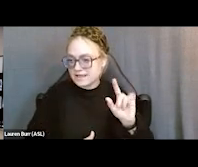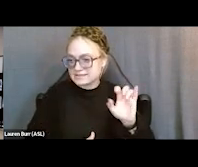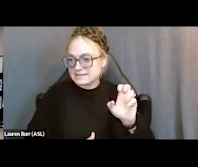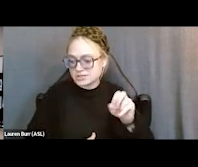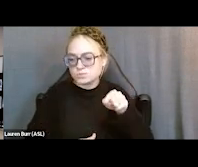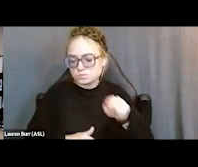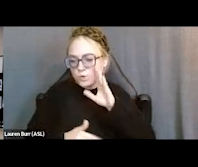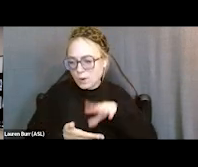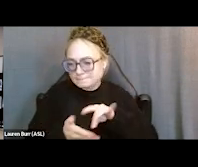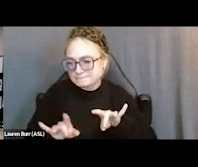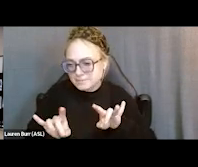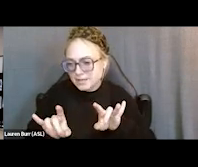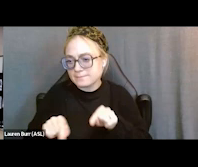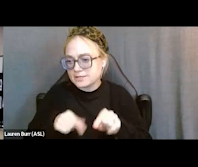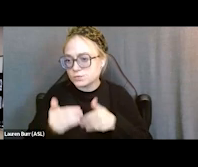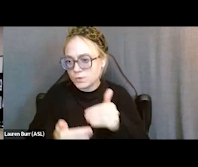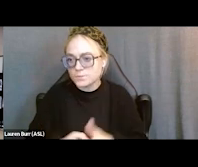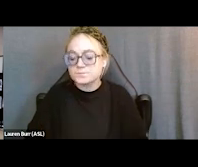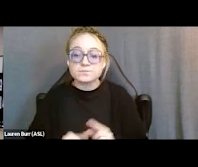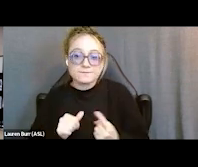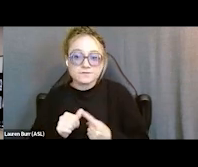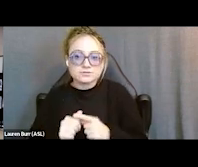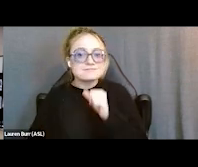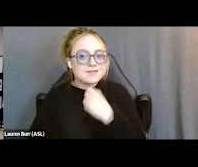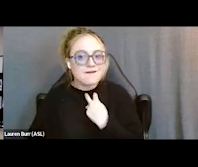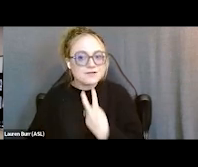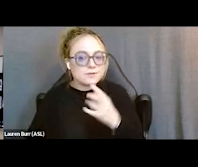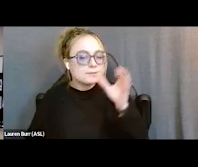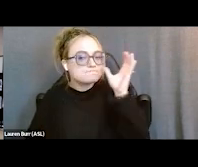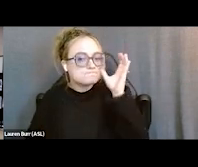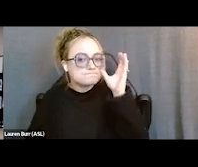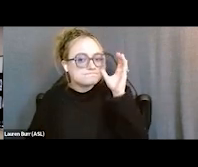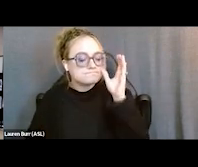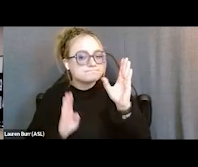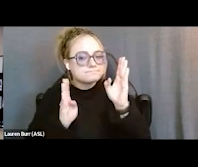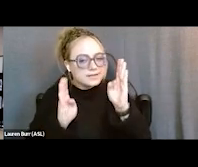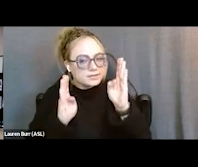So the first one is non-verbal listening. So simply by paying attention, looking concerned,